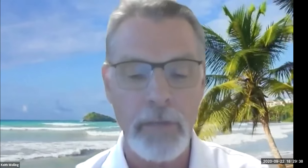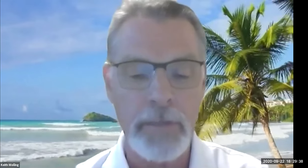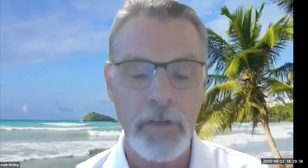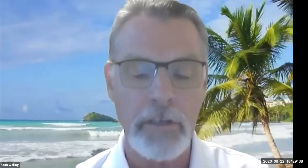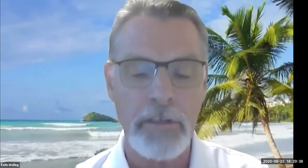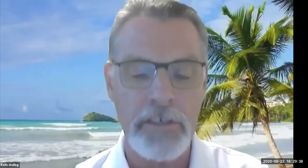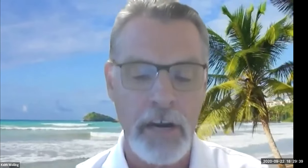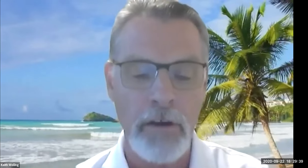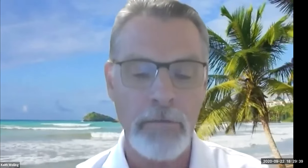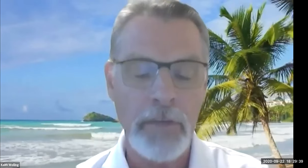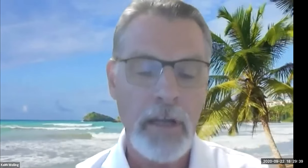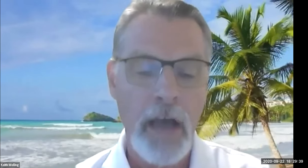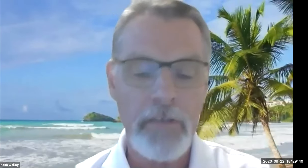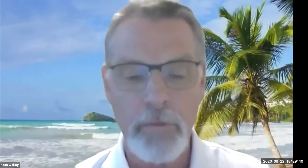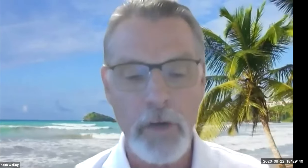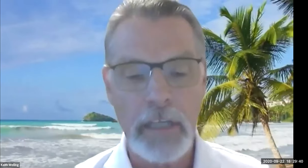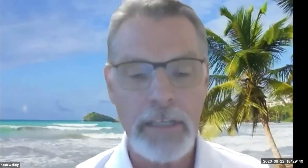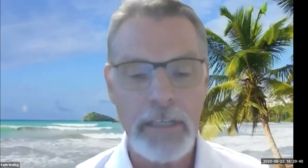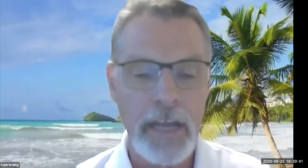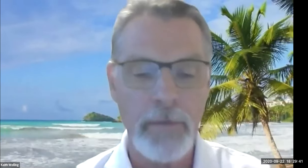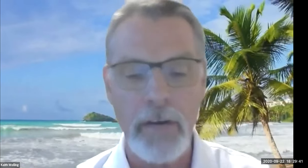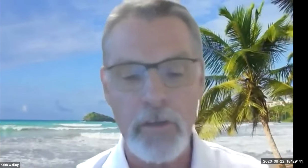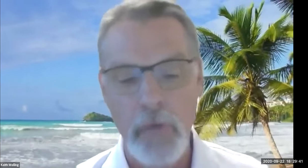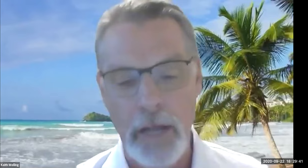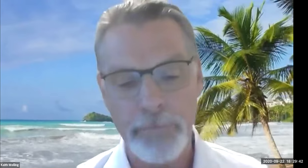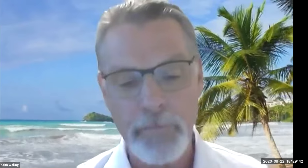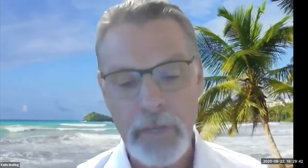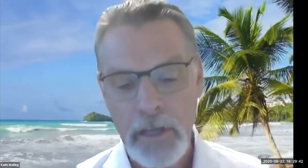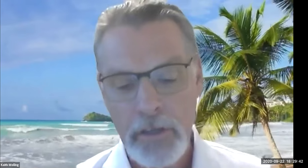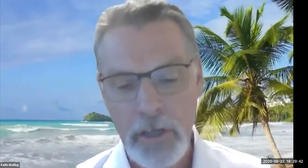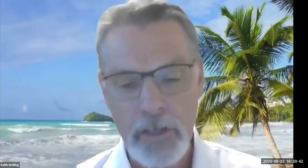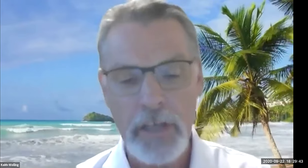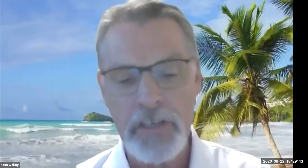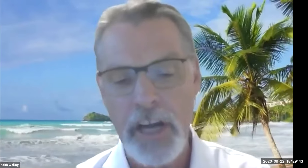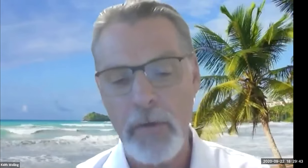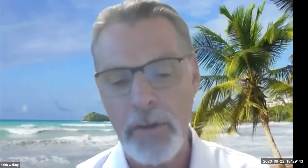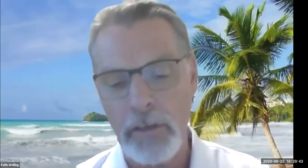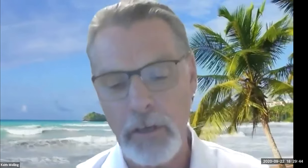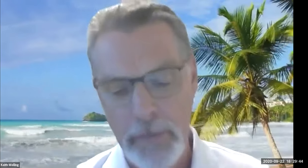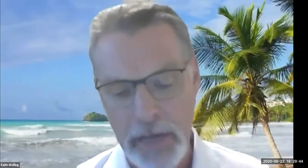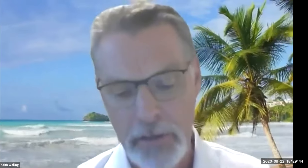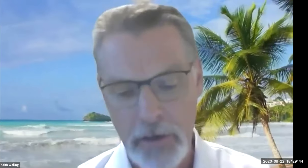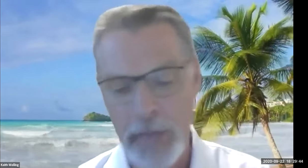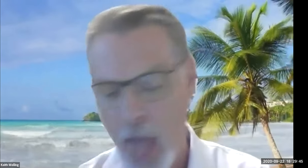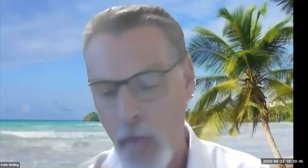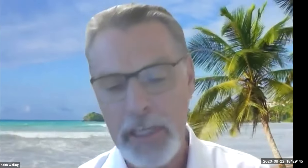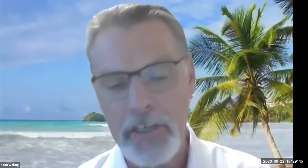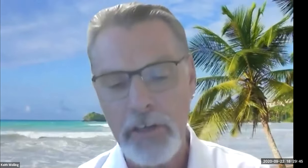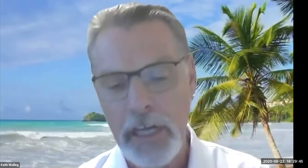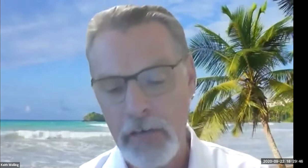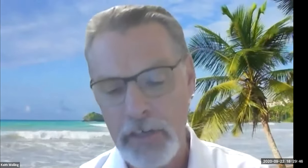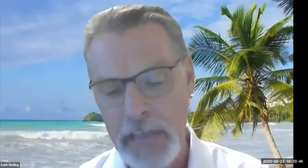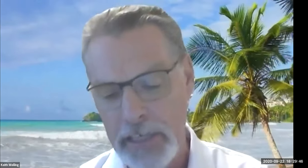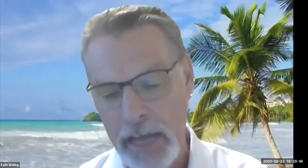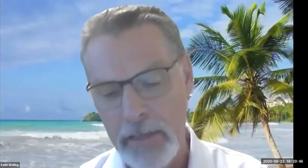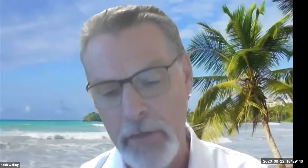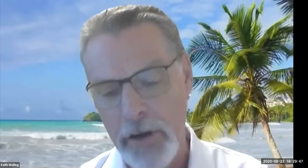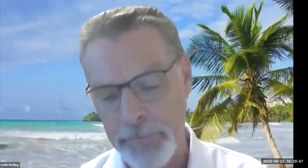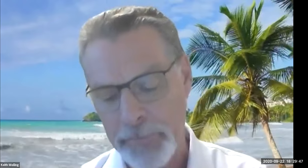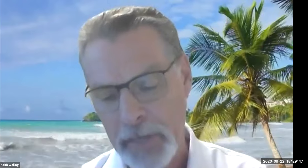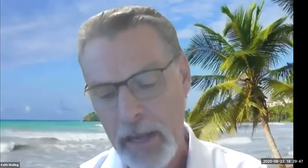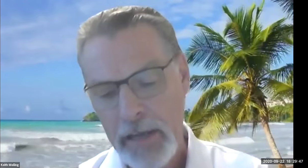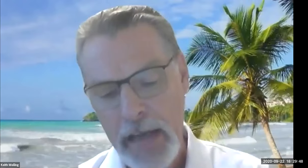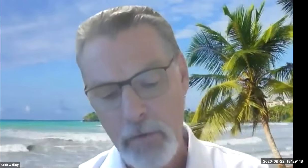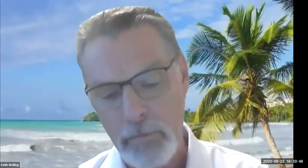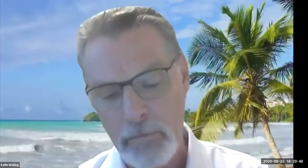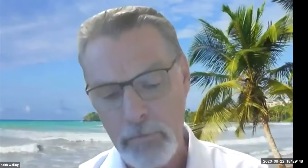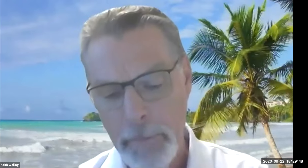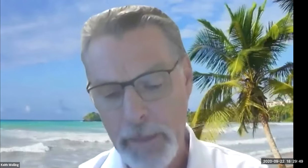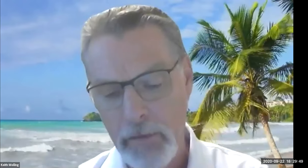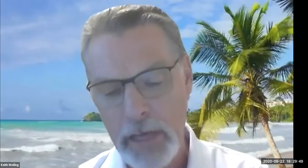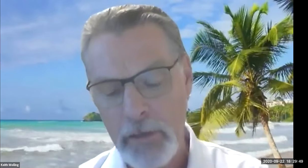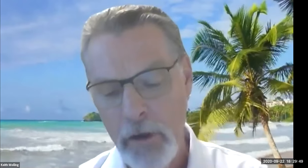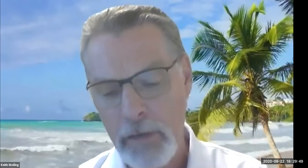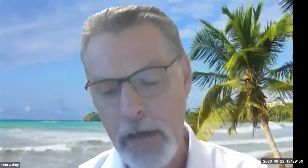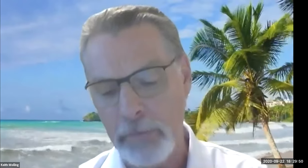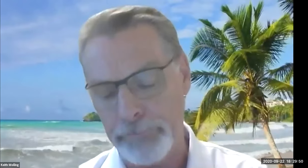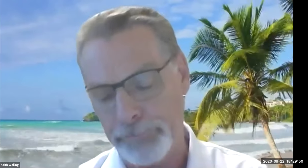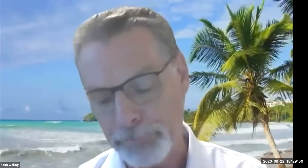Keith Wolling: Hold on to the unique natural and Carl cultural heritage supporting conservation projects, including those those safeguarding and teaches the Endangered Species last position and flavors. But tourism this year.